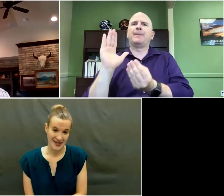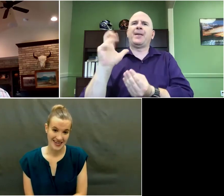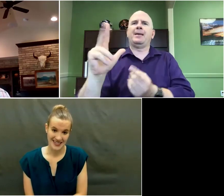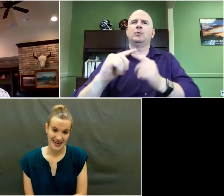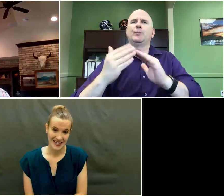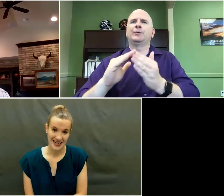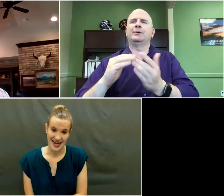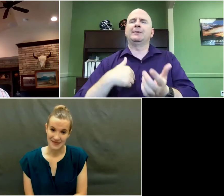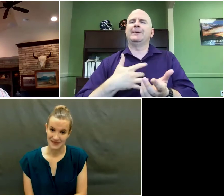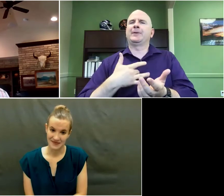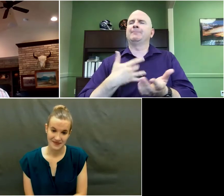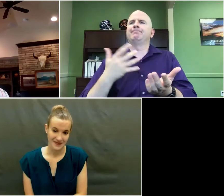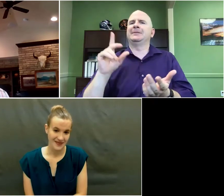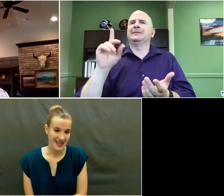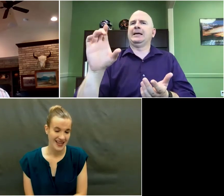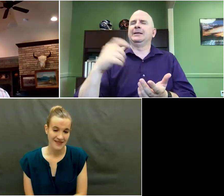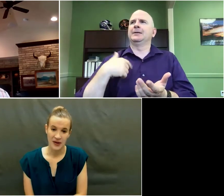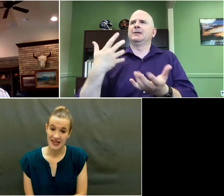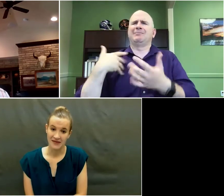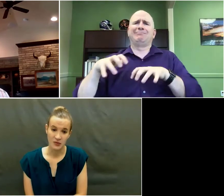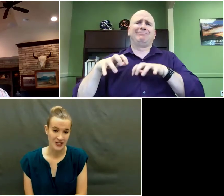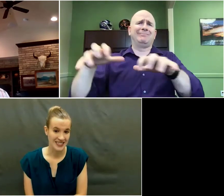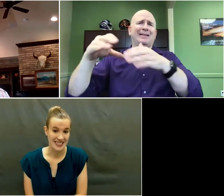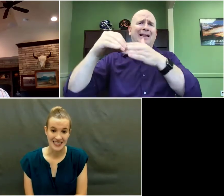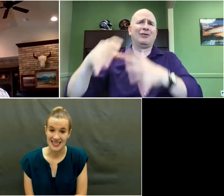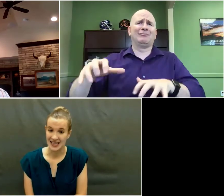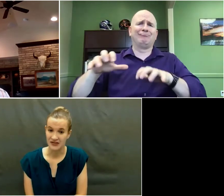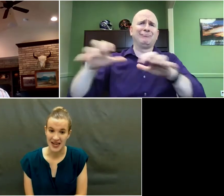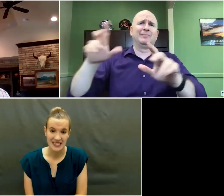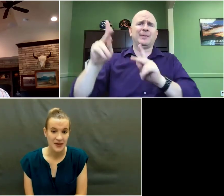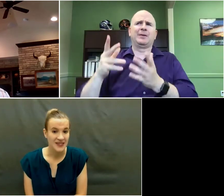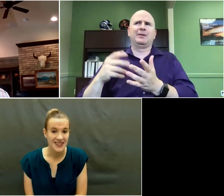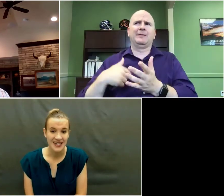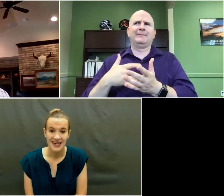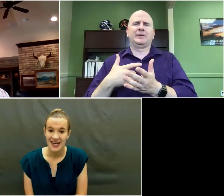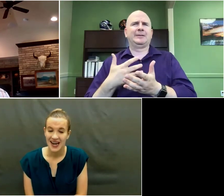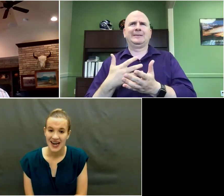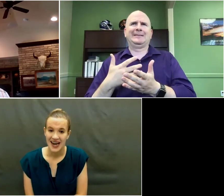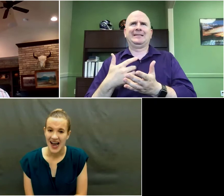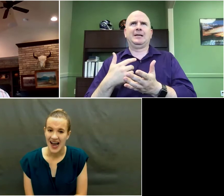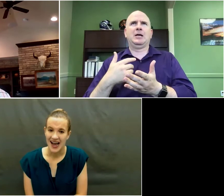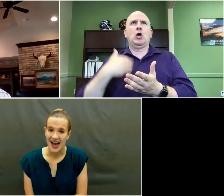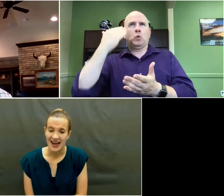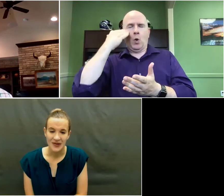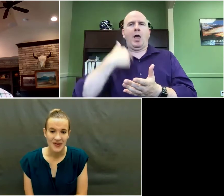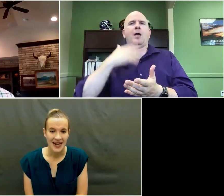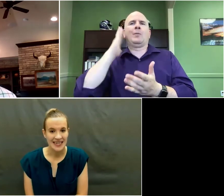I decided, even though I loved Washington, DC, and I loved my experience there. I knew that I needed